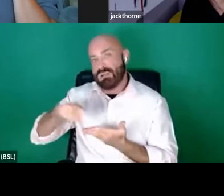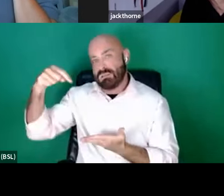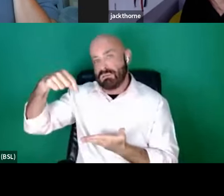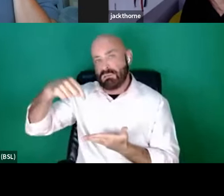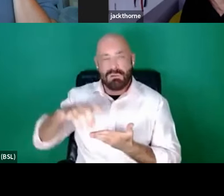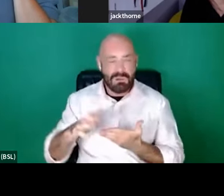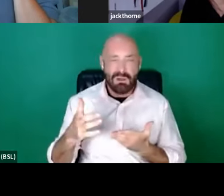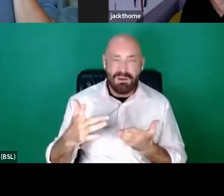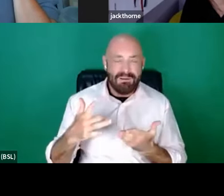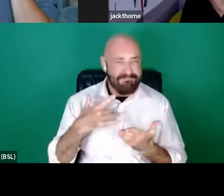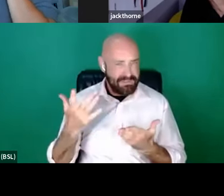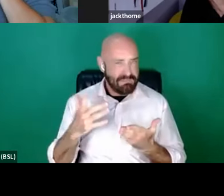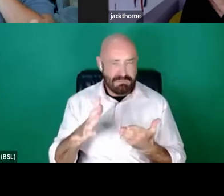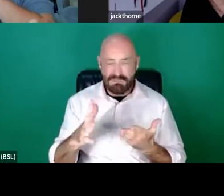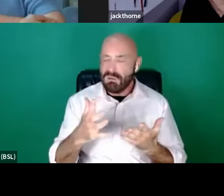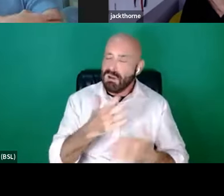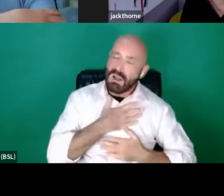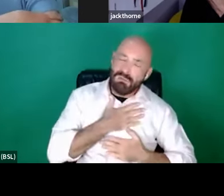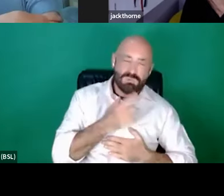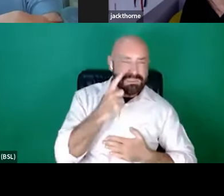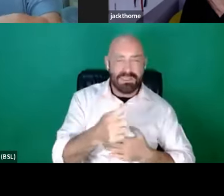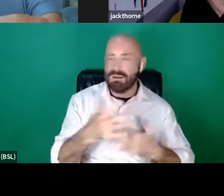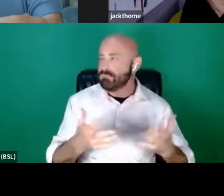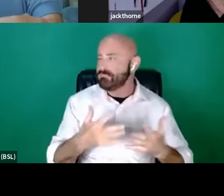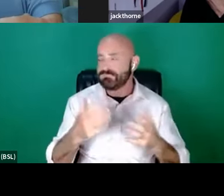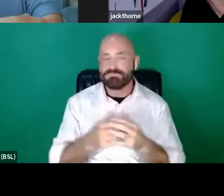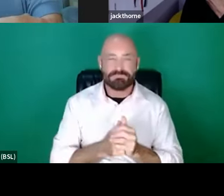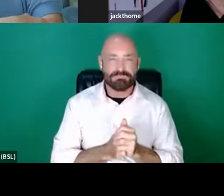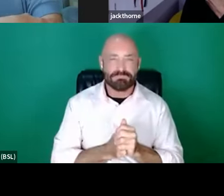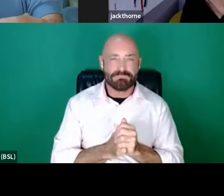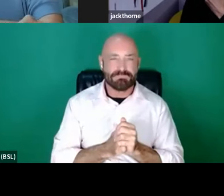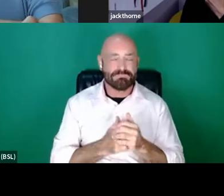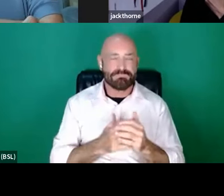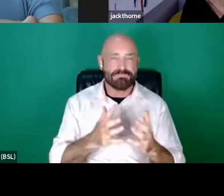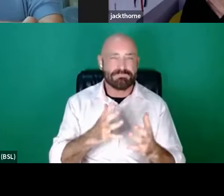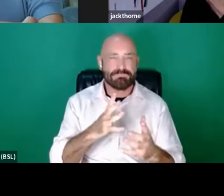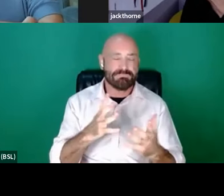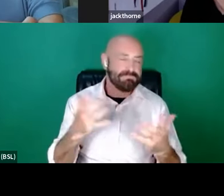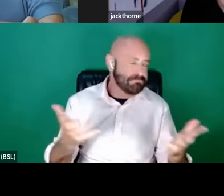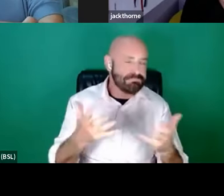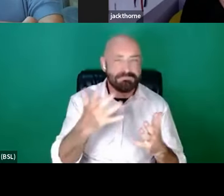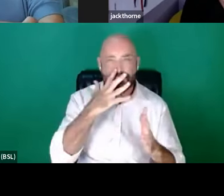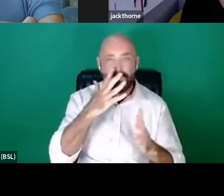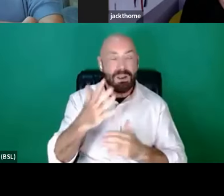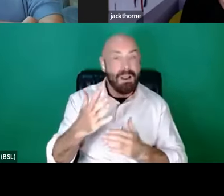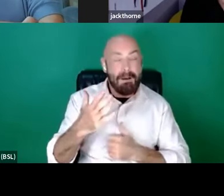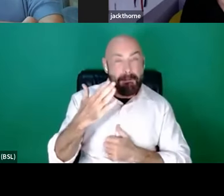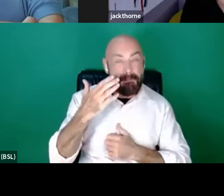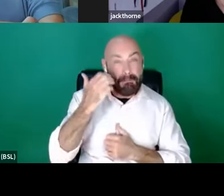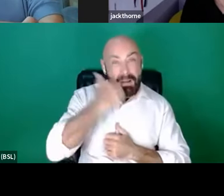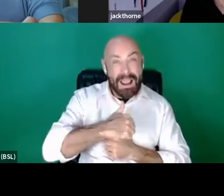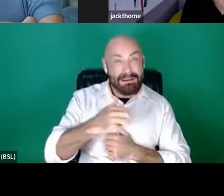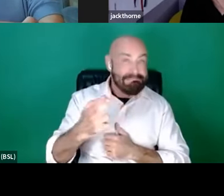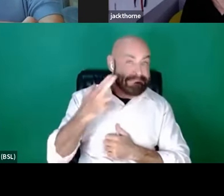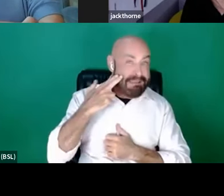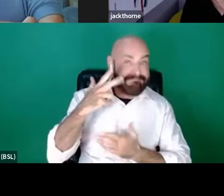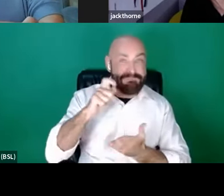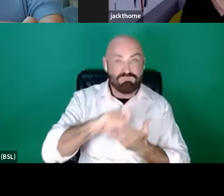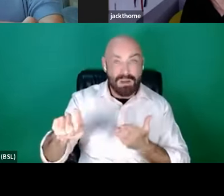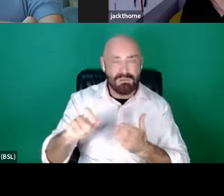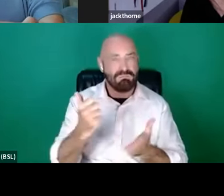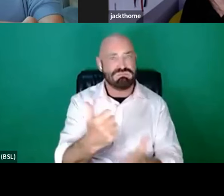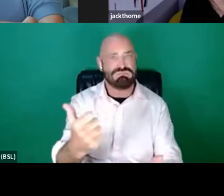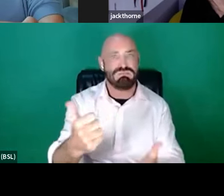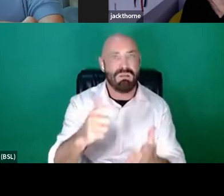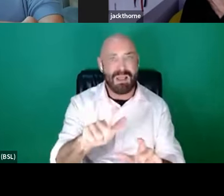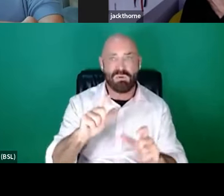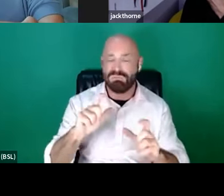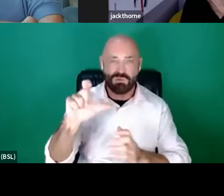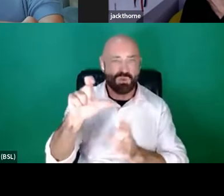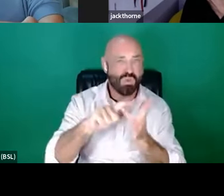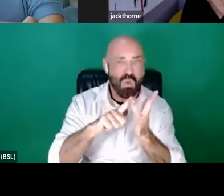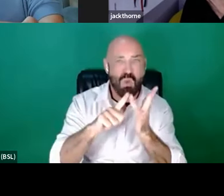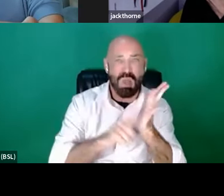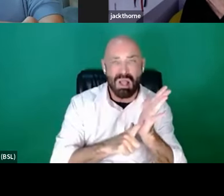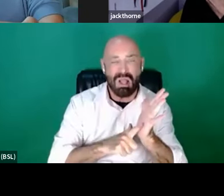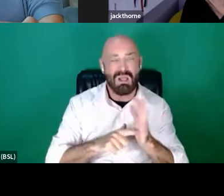I would love to find a black, deaf writer. That would be so cool. Because then it's a story